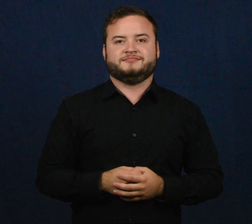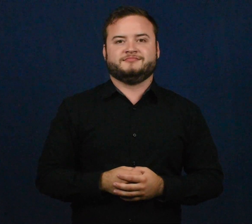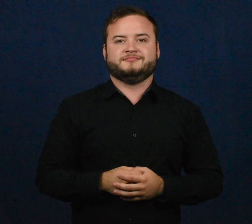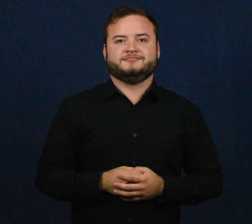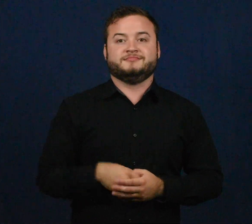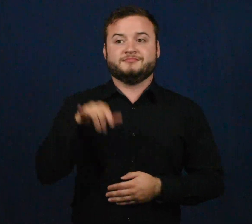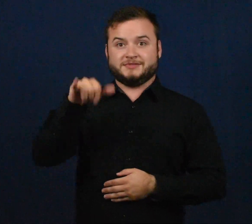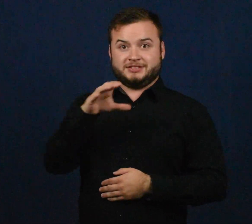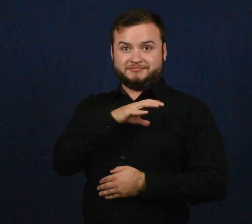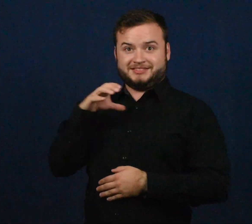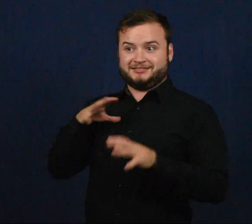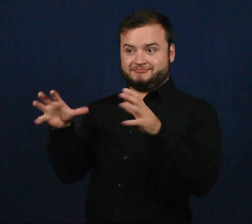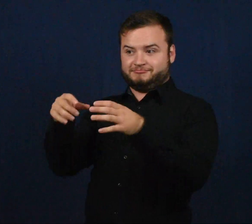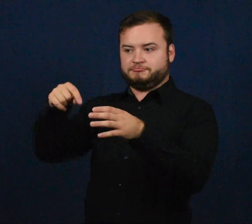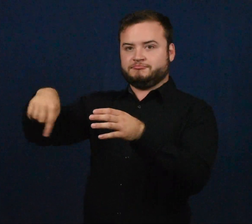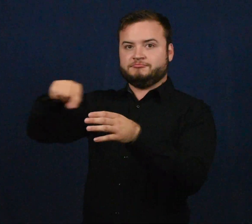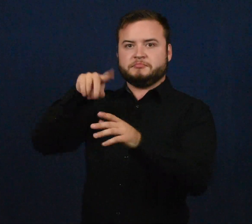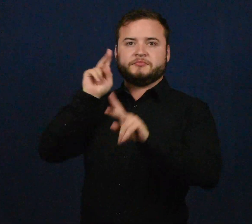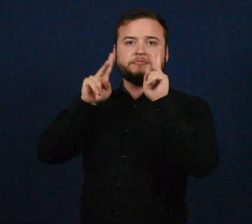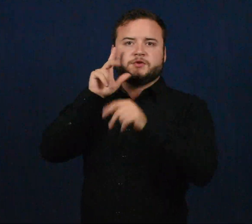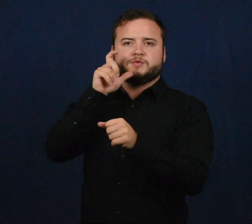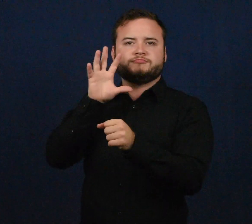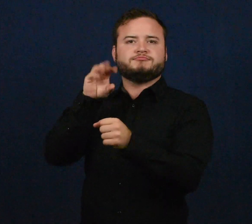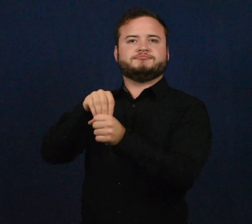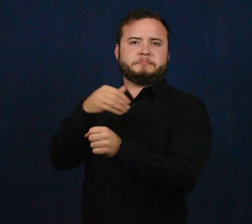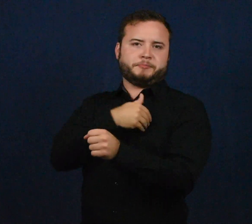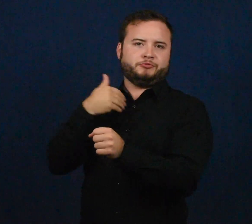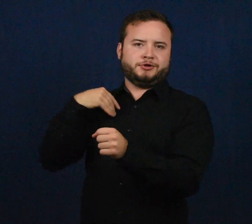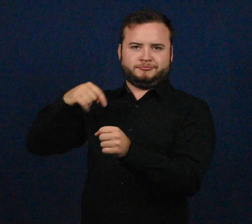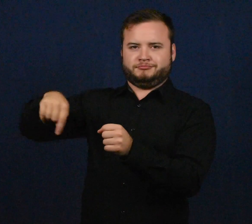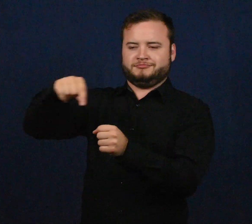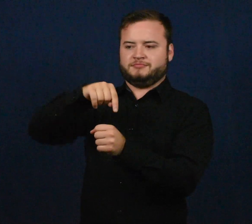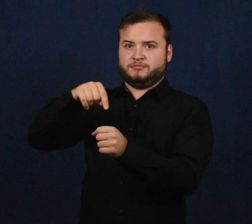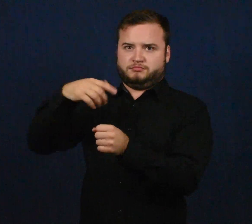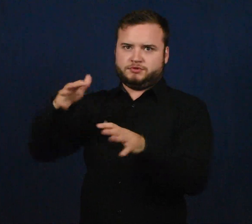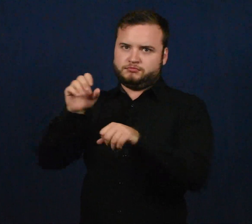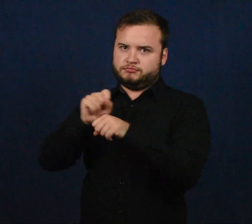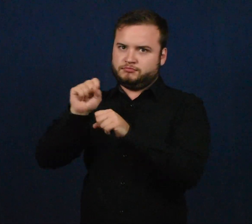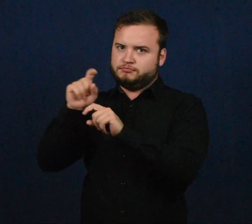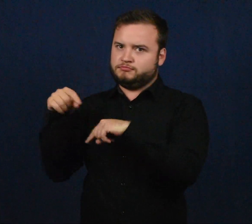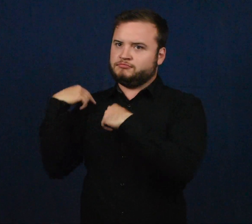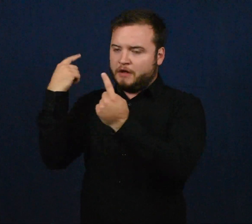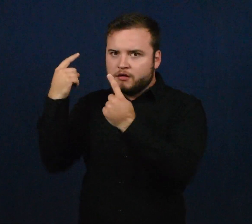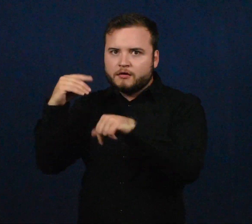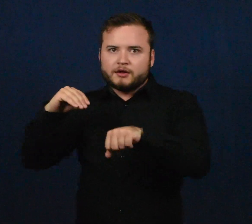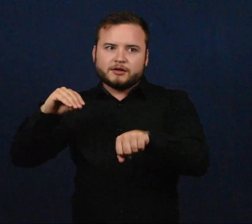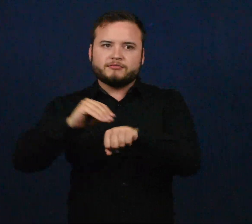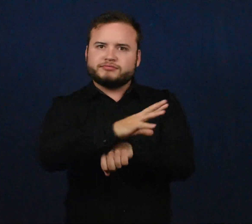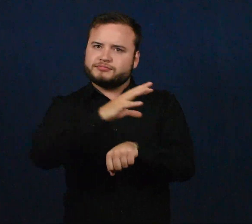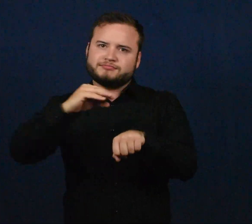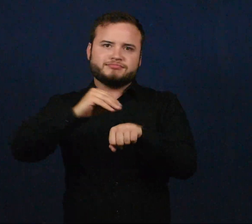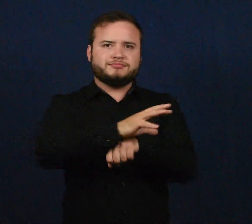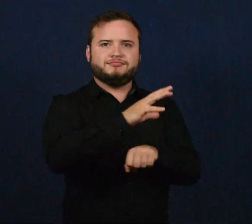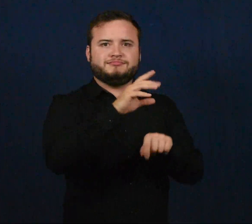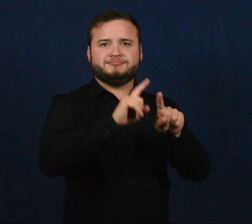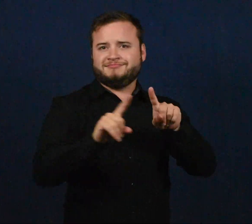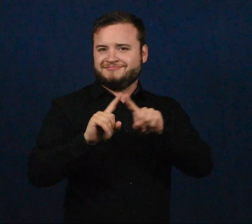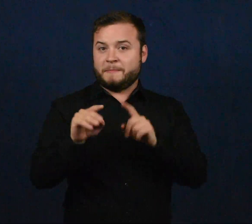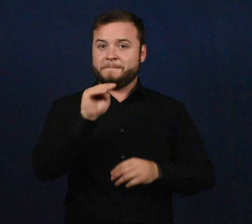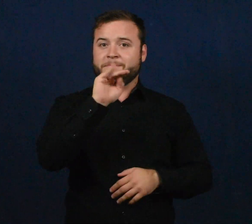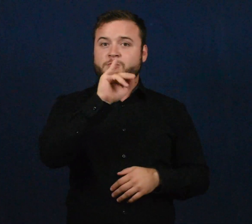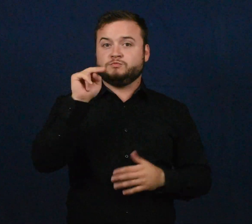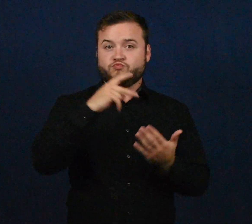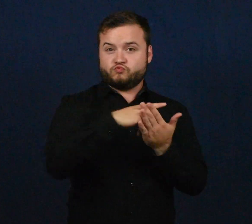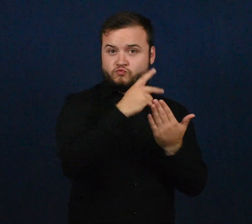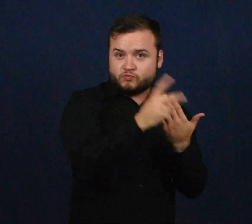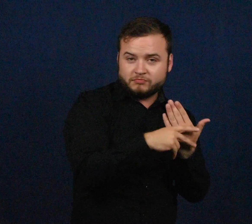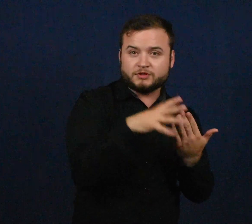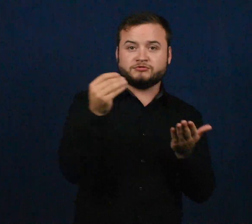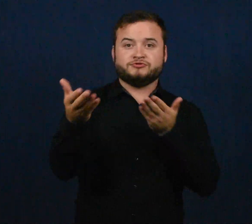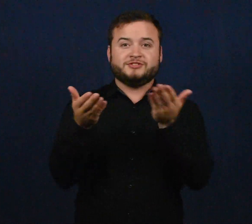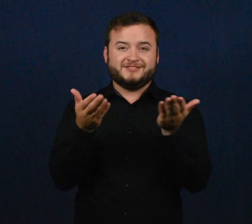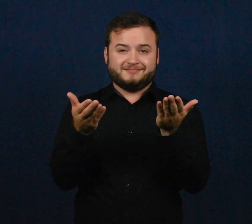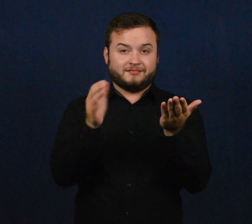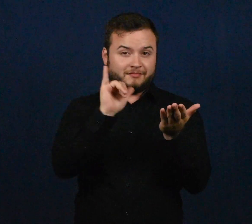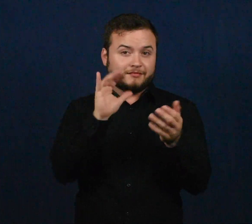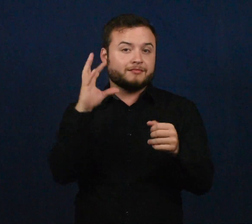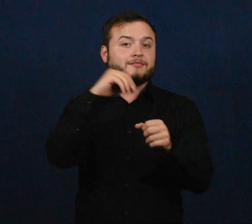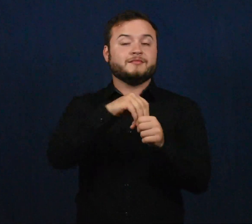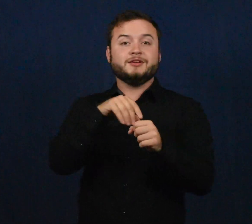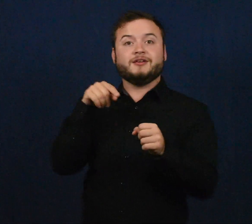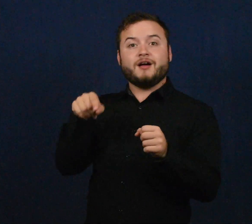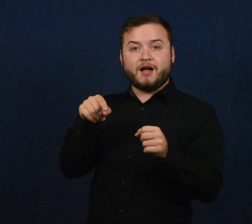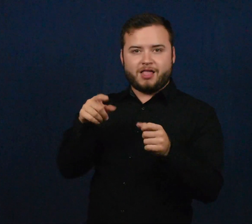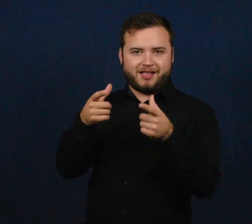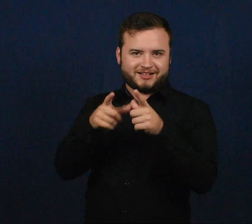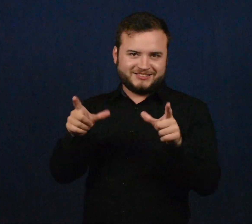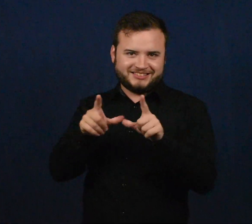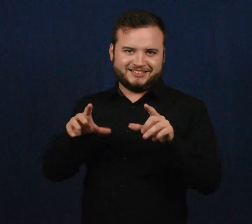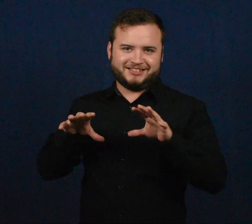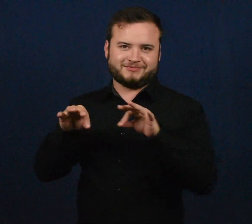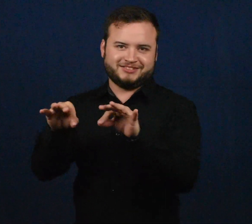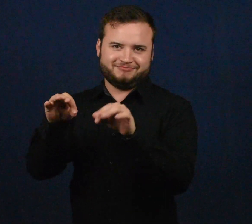Committee members have influence on Minnesota’s programs and services, including language acquisition.